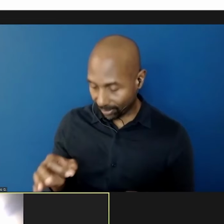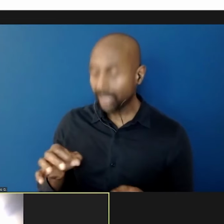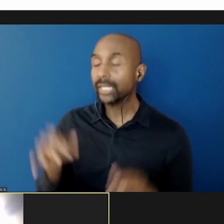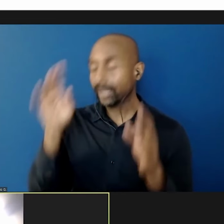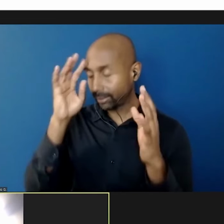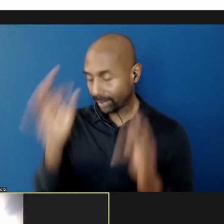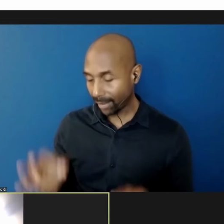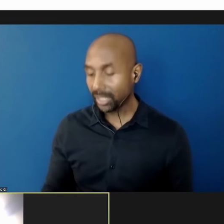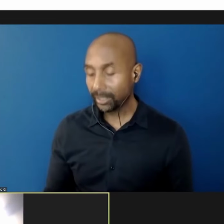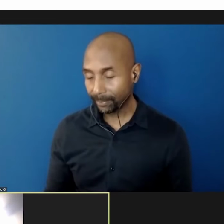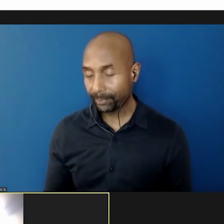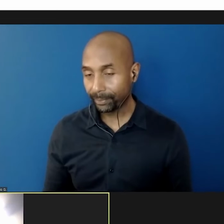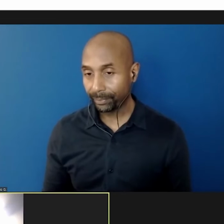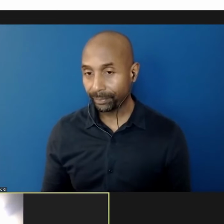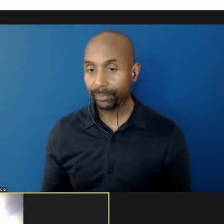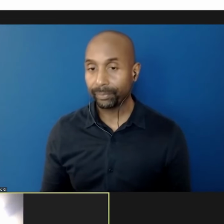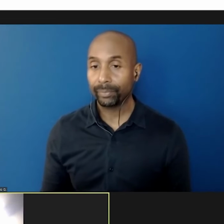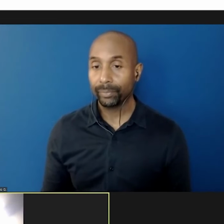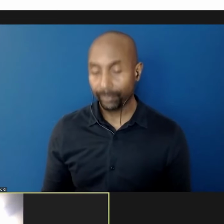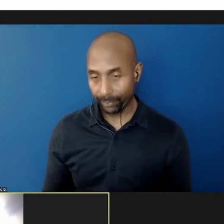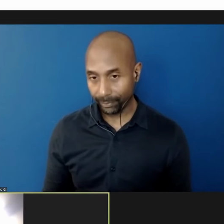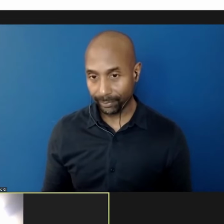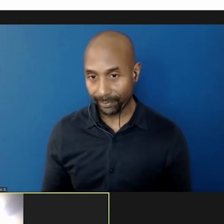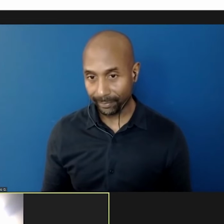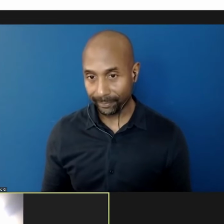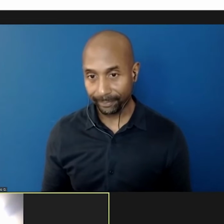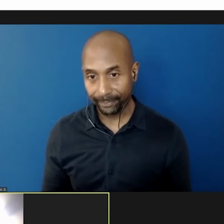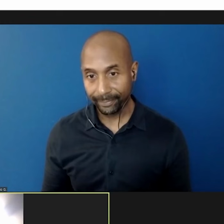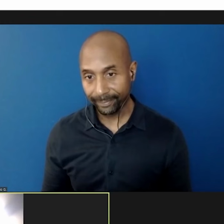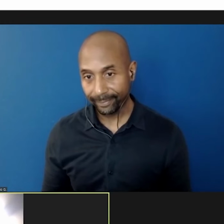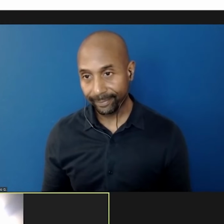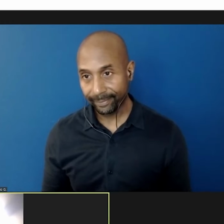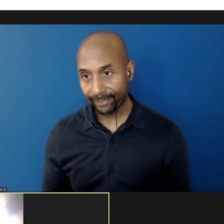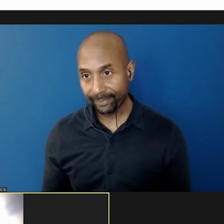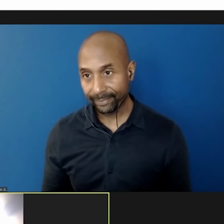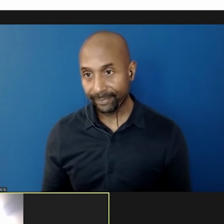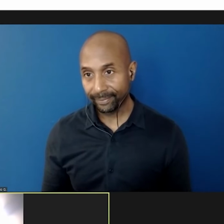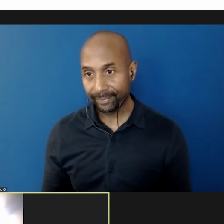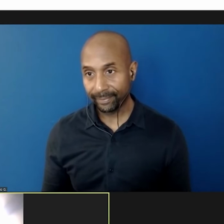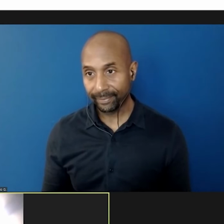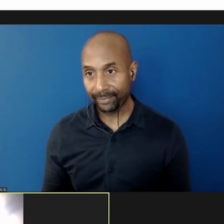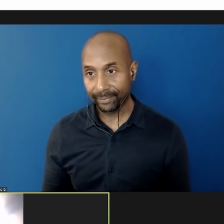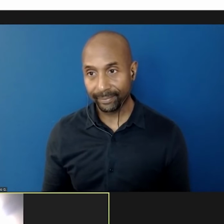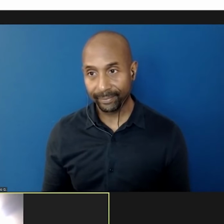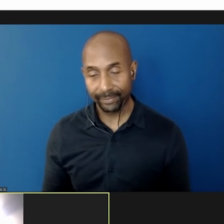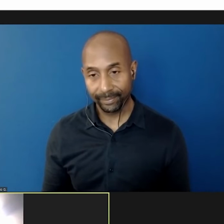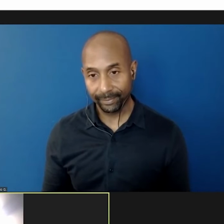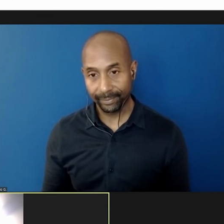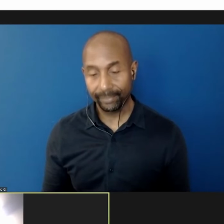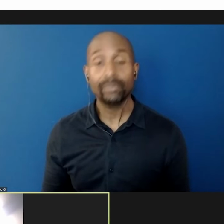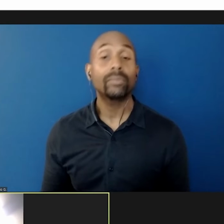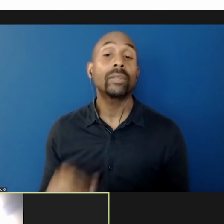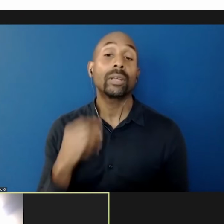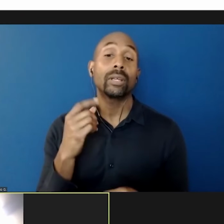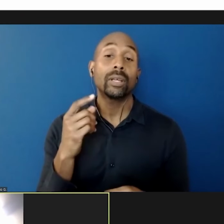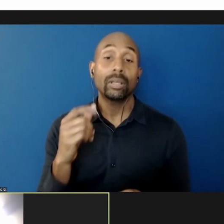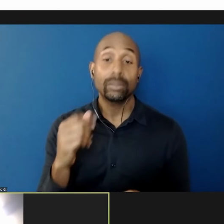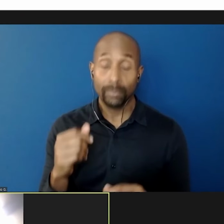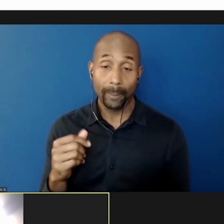An important thing to realize is, you know, everyone, every Black person with disability